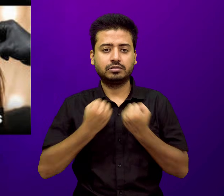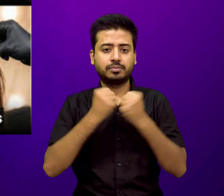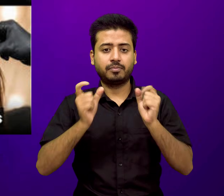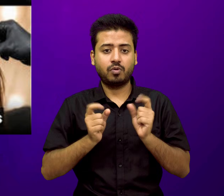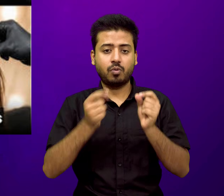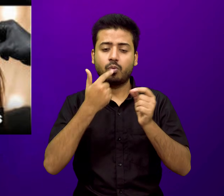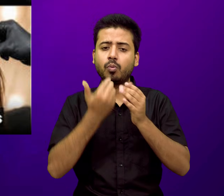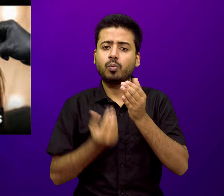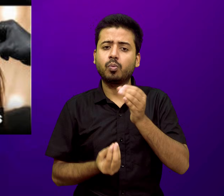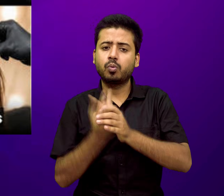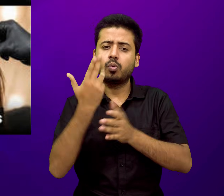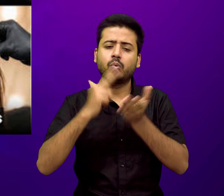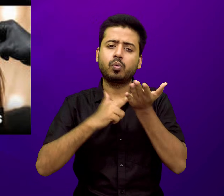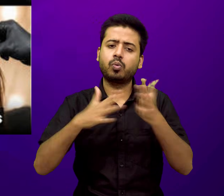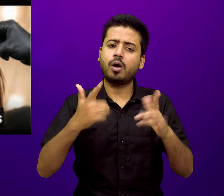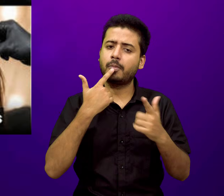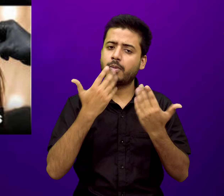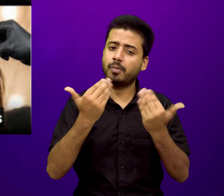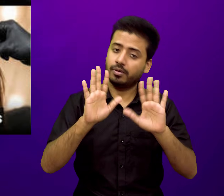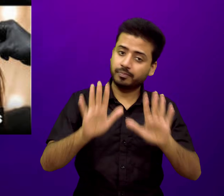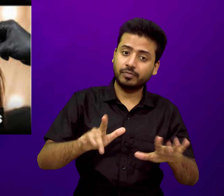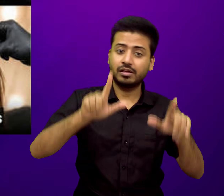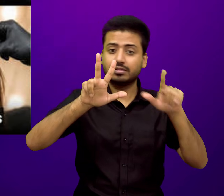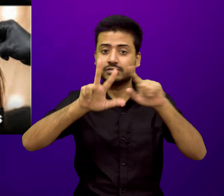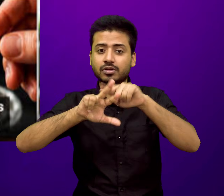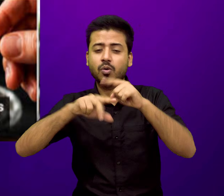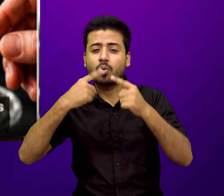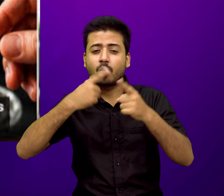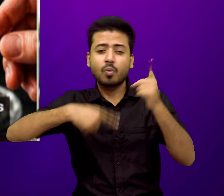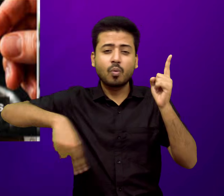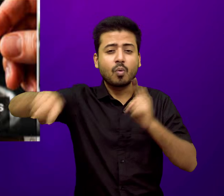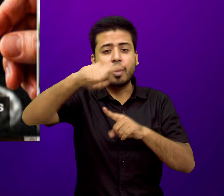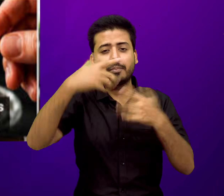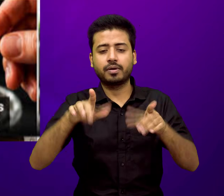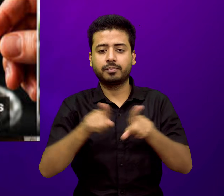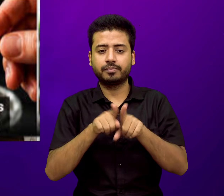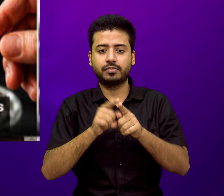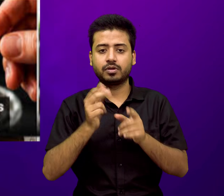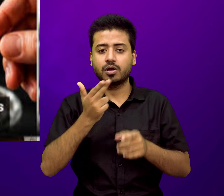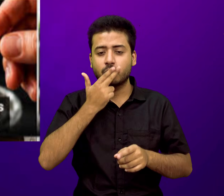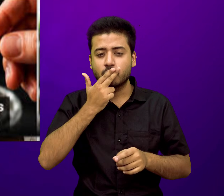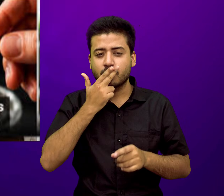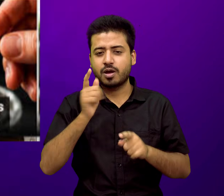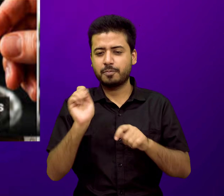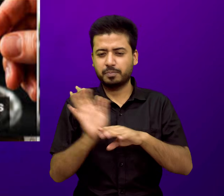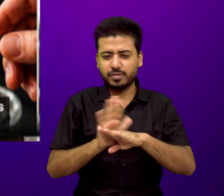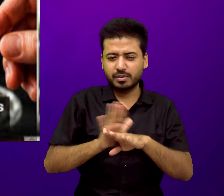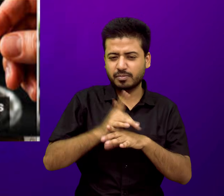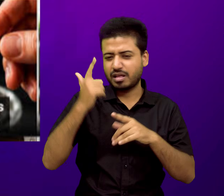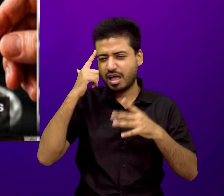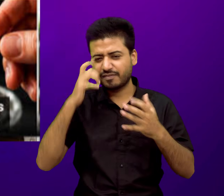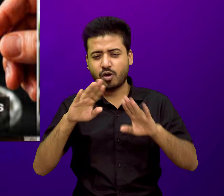a cigarette, and secondhand smoke, breathing the smoke exhaled by someone else. However, science